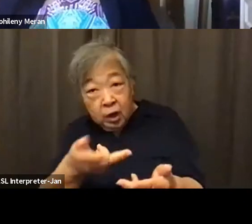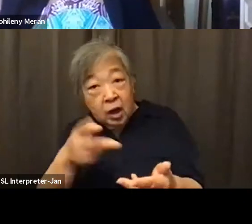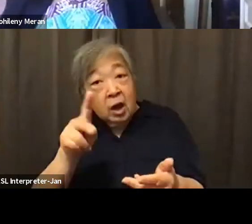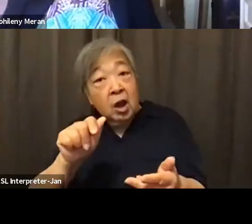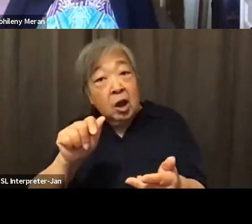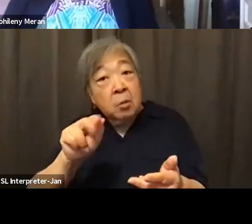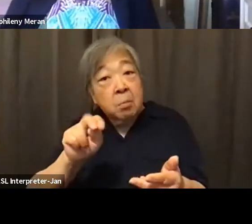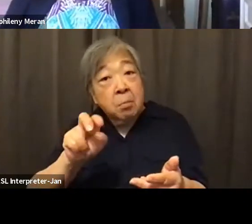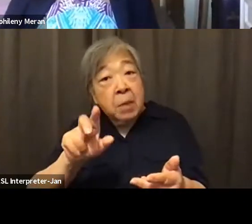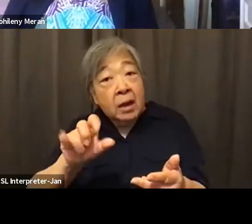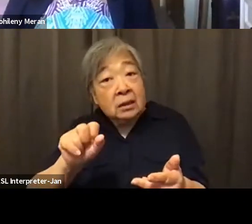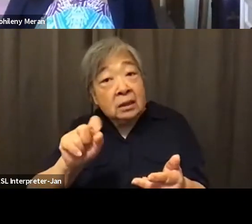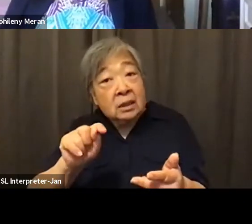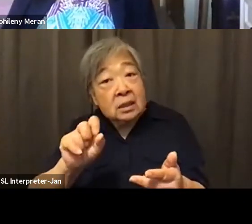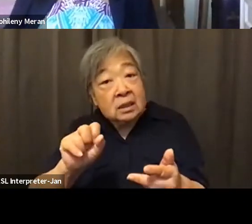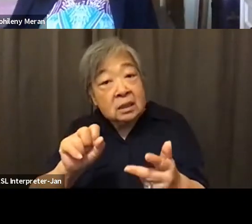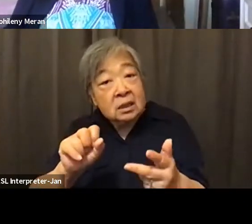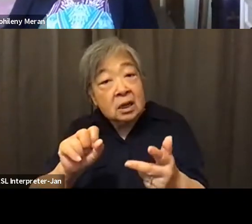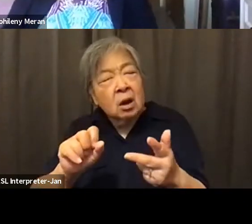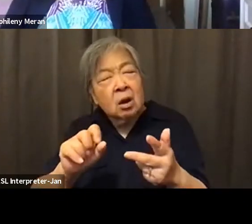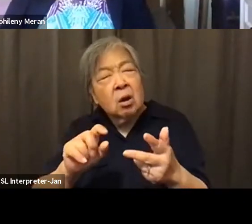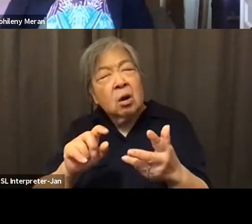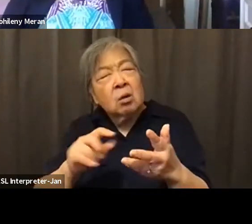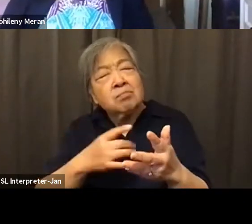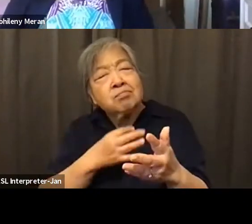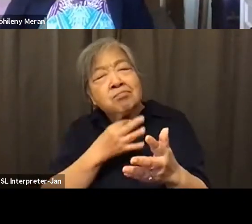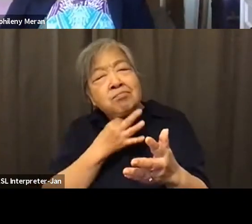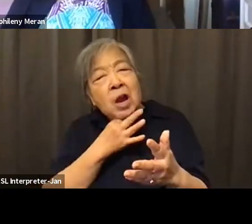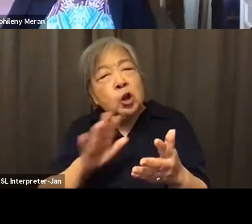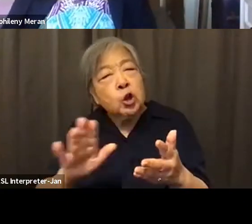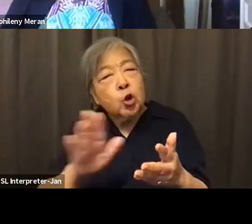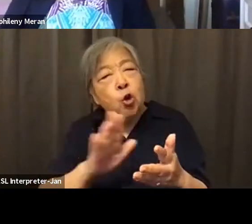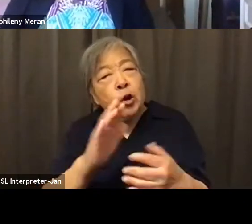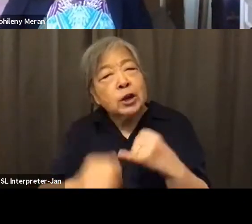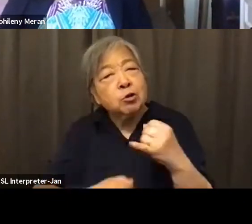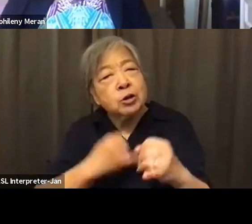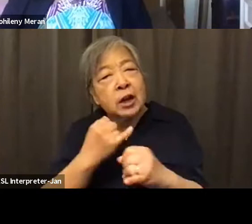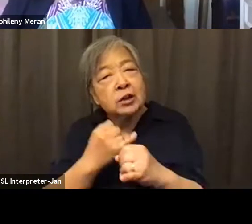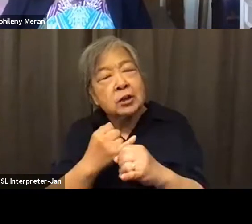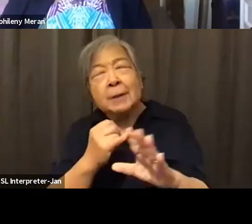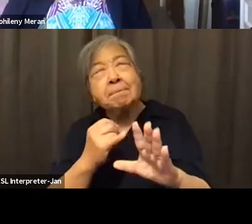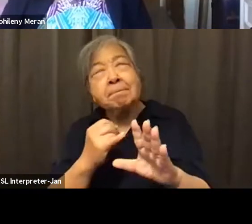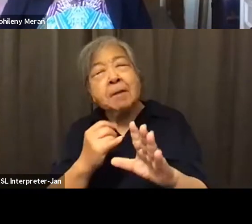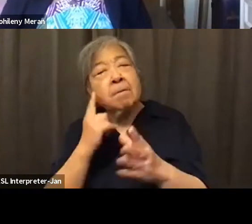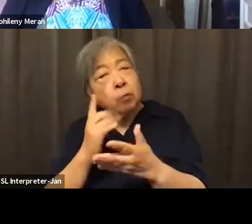for our audience what your international, I mean, for some of you, you've had multiple